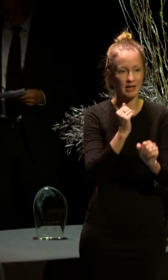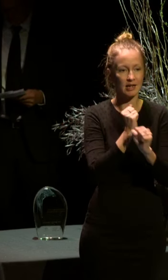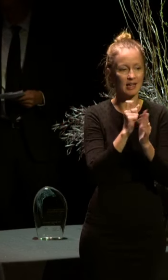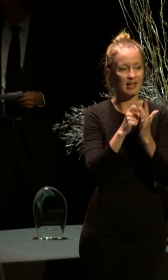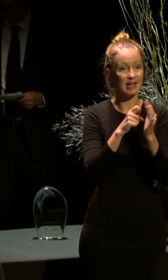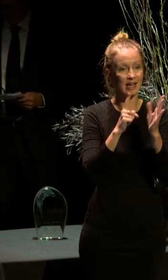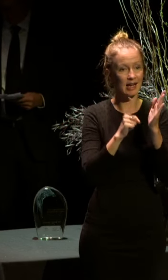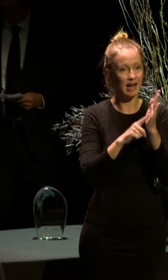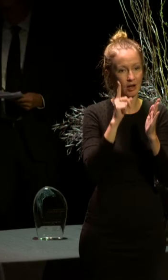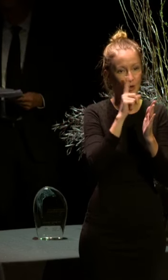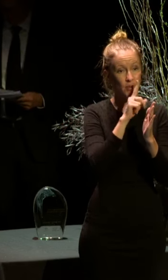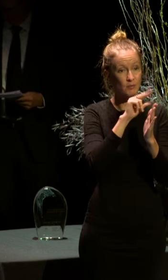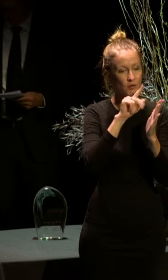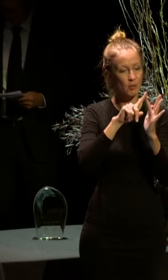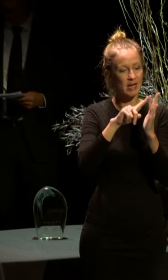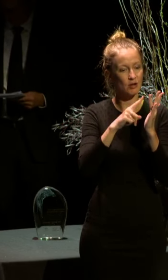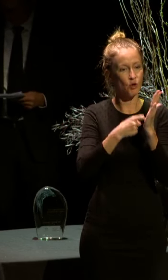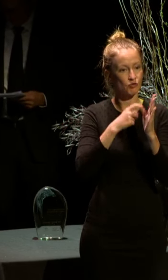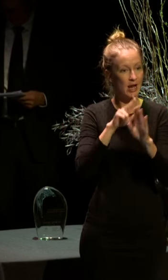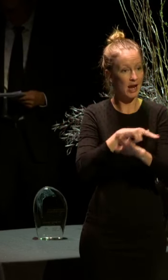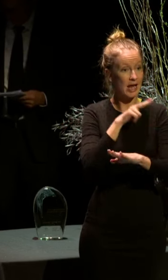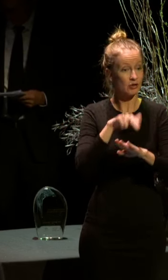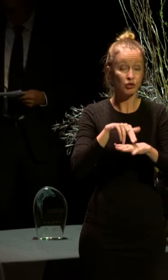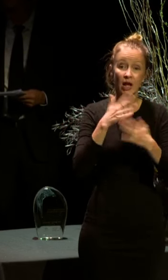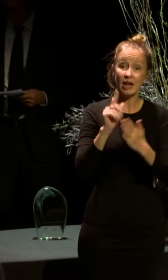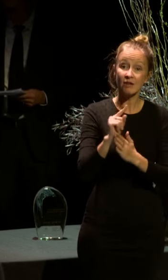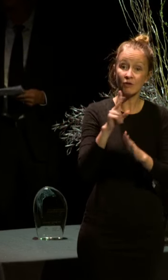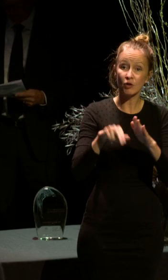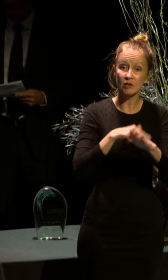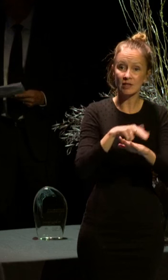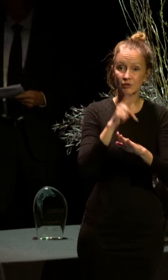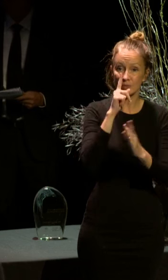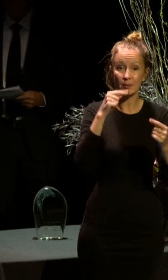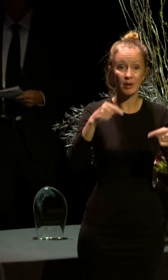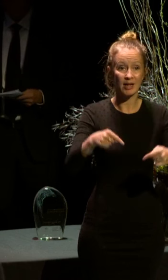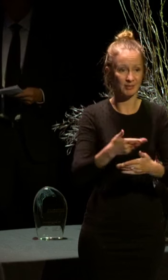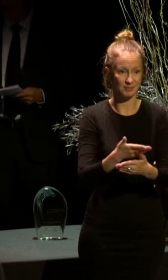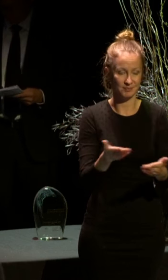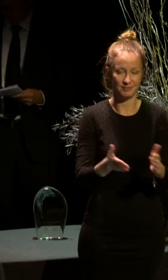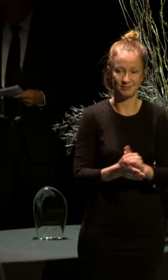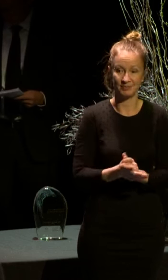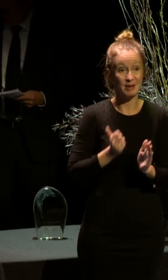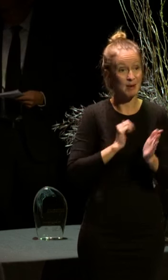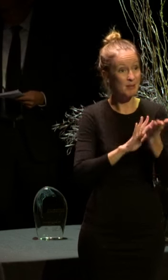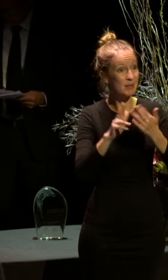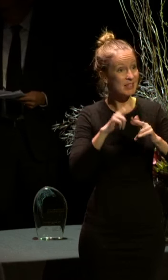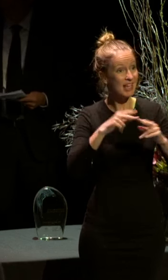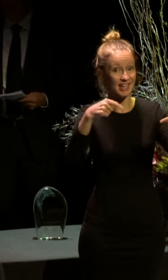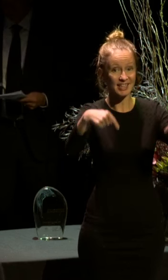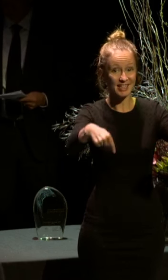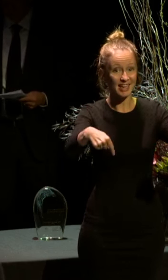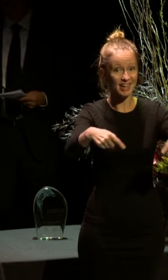all First Nations people here, and all of you. My mum and dad are here. Hi, Mum.